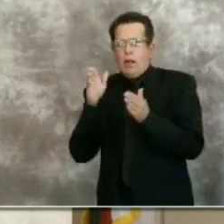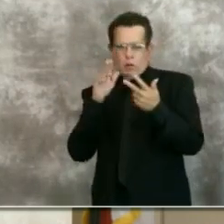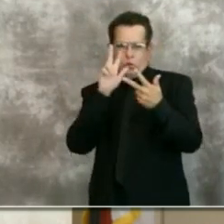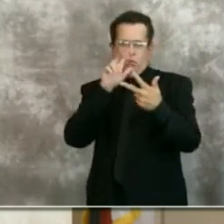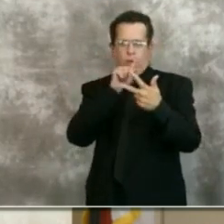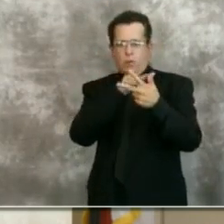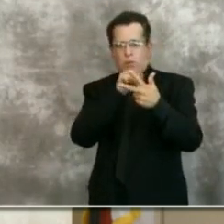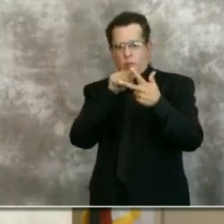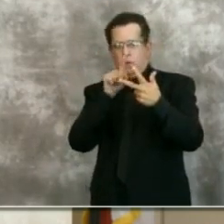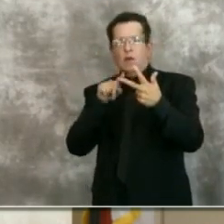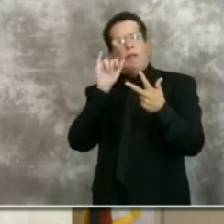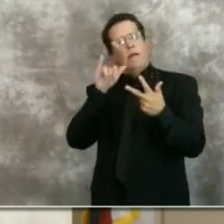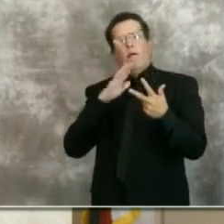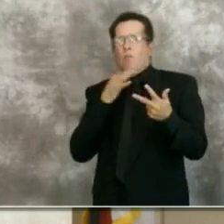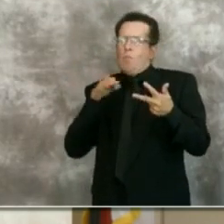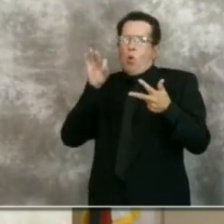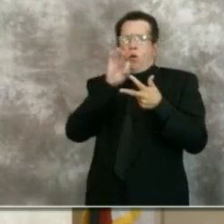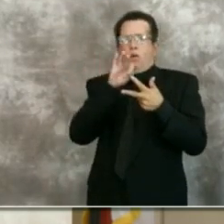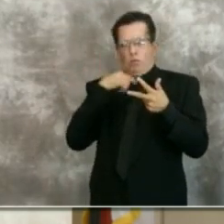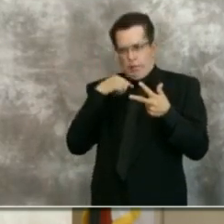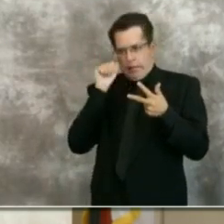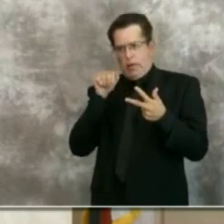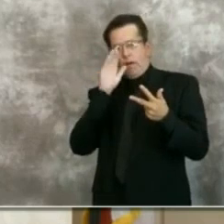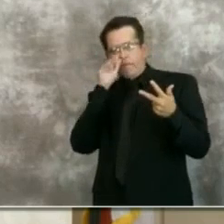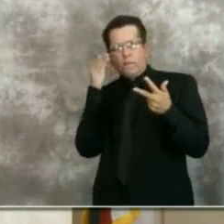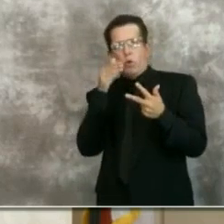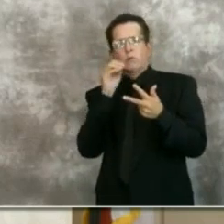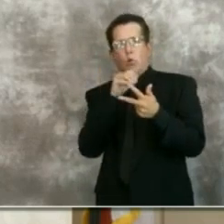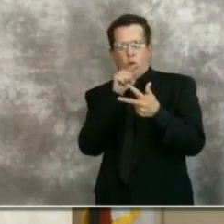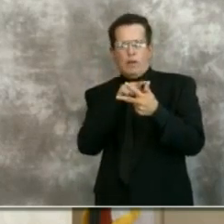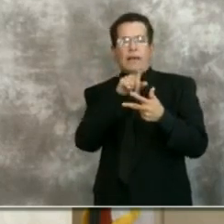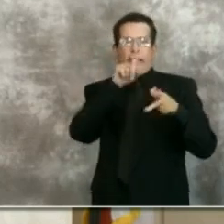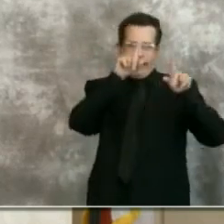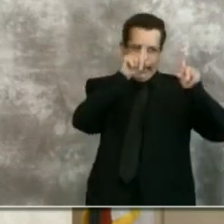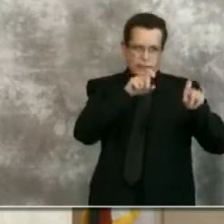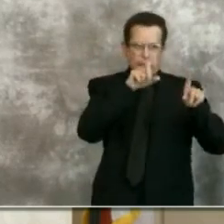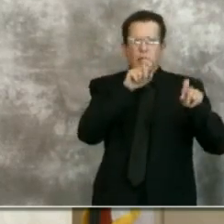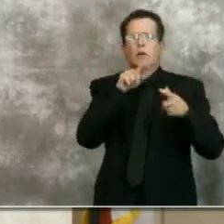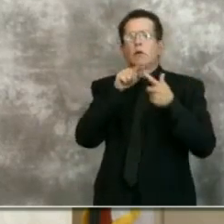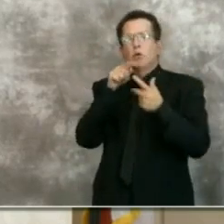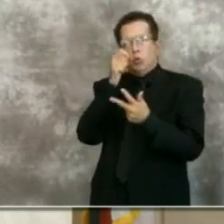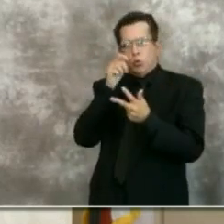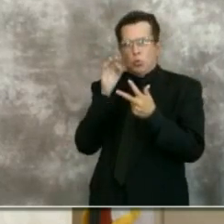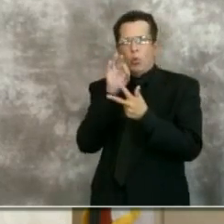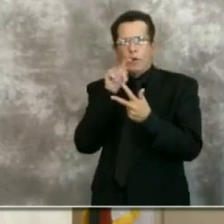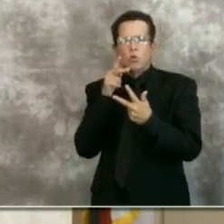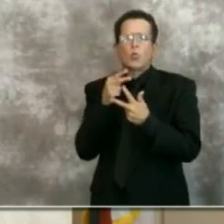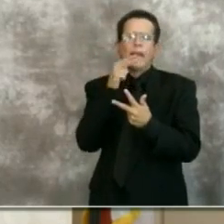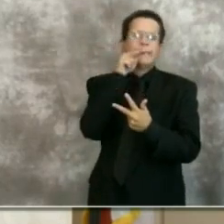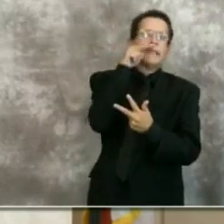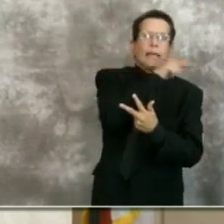CONDUCTED IN THE APPROPRIATE TIME FOR HIM. THE T 3 STRATEGY WHICH WE TALK ABOUT A LOT IS ONE OF THE CORNERSTONES OF OUR